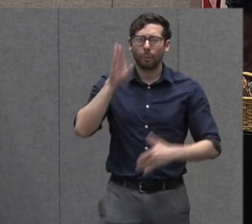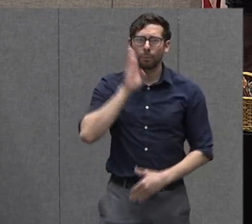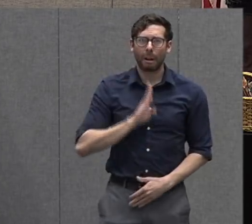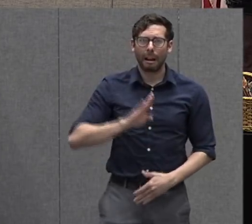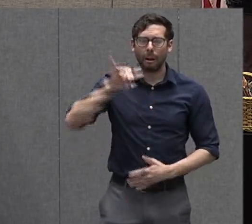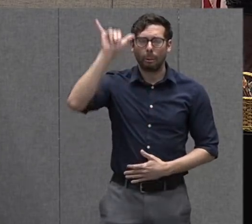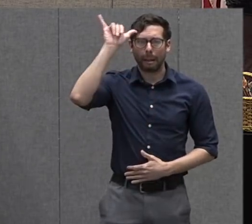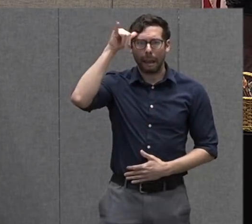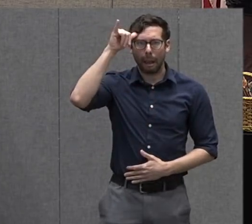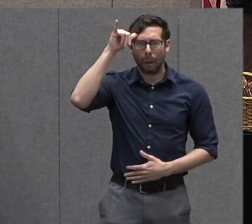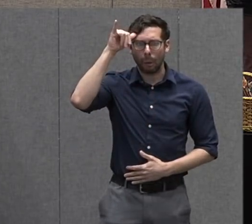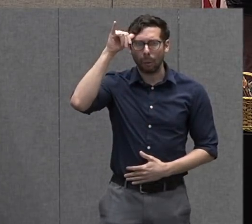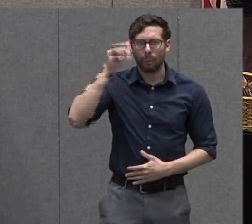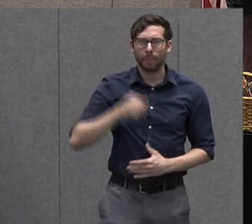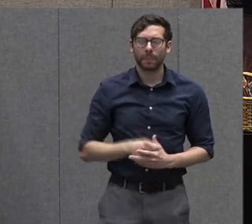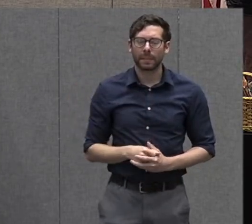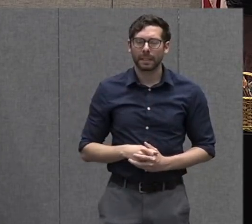drips warm microwaved, milk.